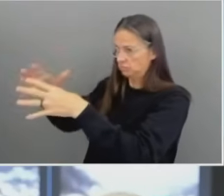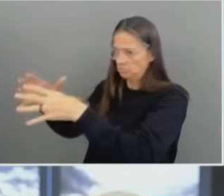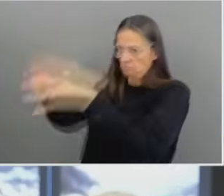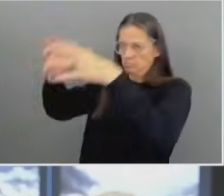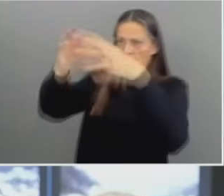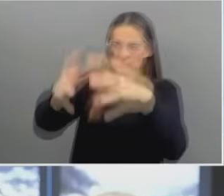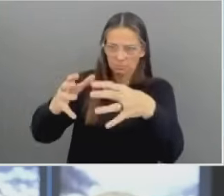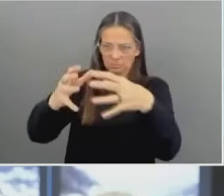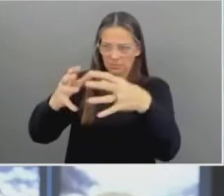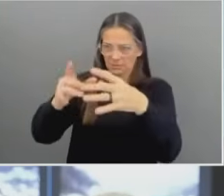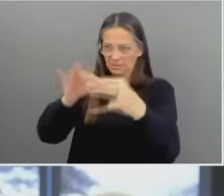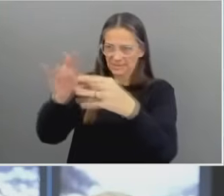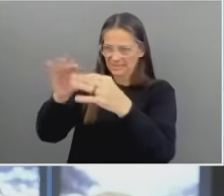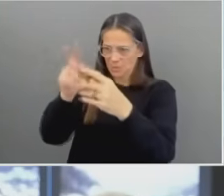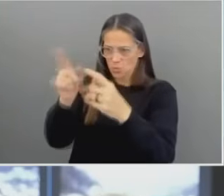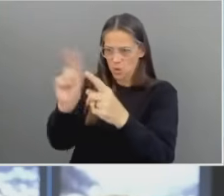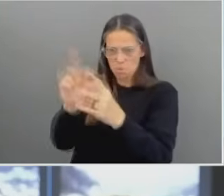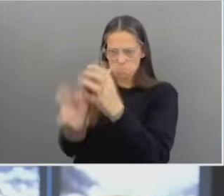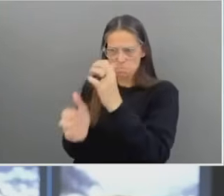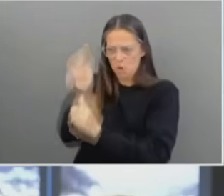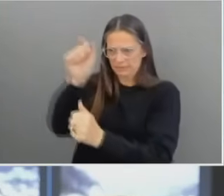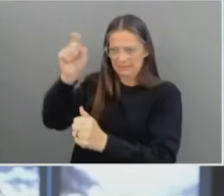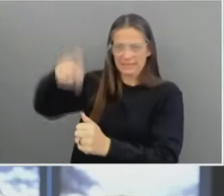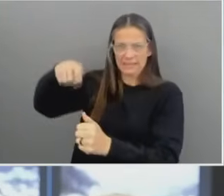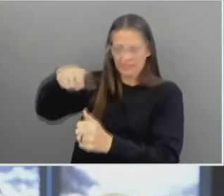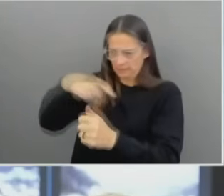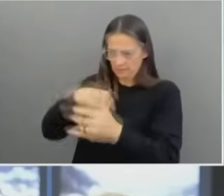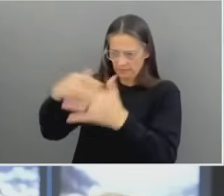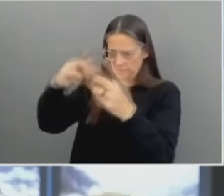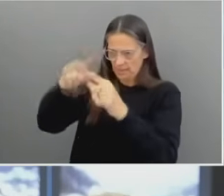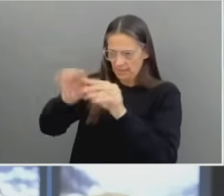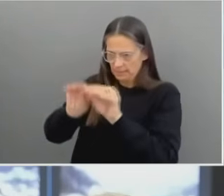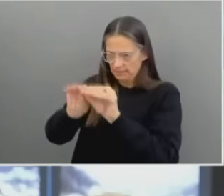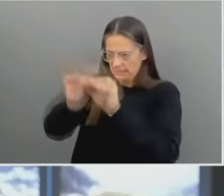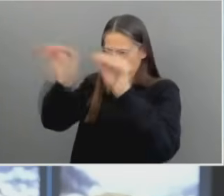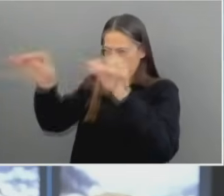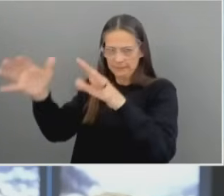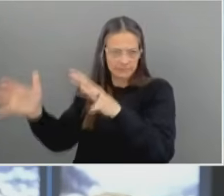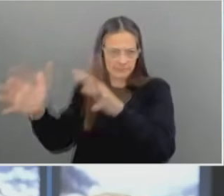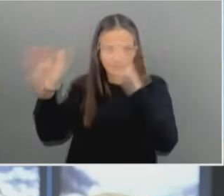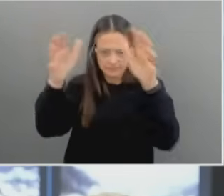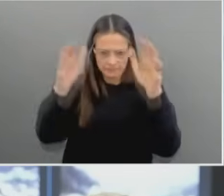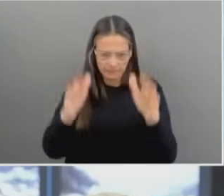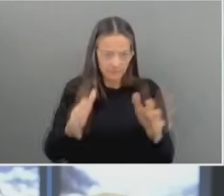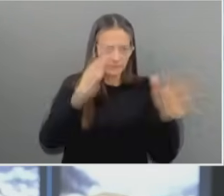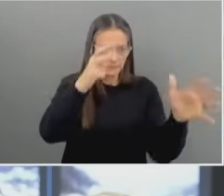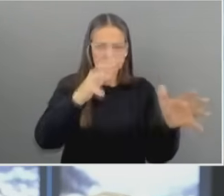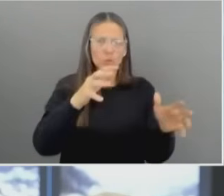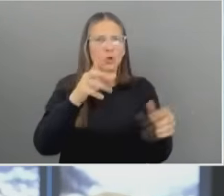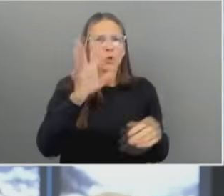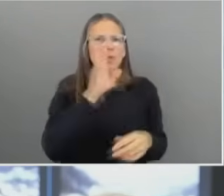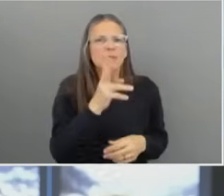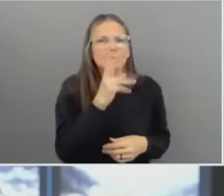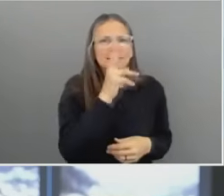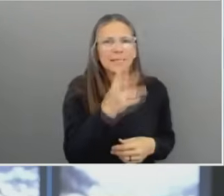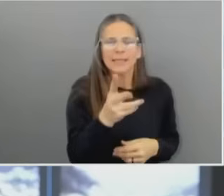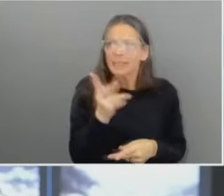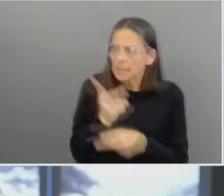ONCE THE, YOU KNOW, THE PRECIPITATION ENDED, WE STARTED ASSESSING OUR OUR AREAS OF GREATEST CONCERN AND THEN REALLOCATING OUR RESOURCES TO ATTACK THAT.